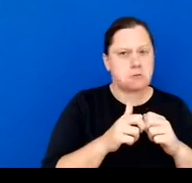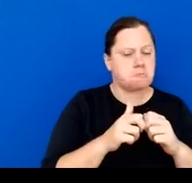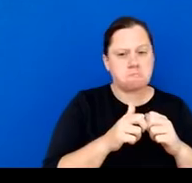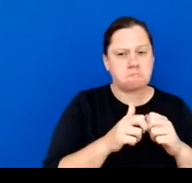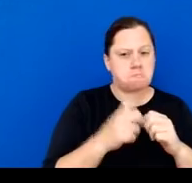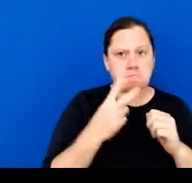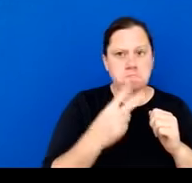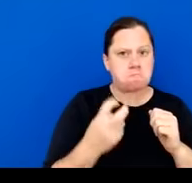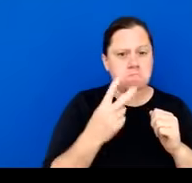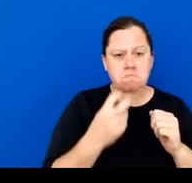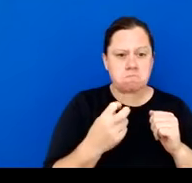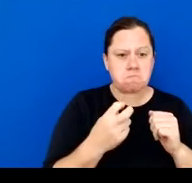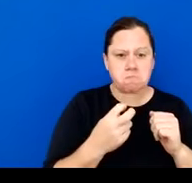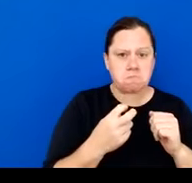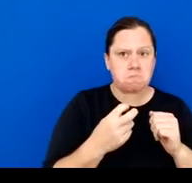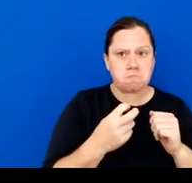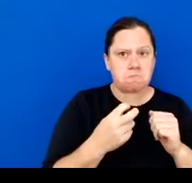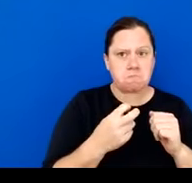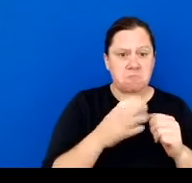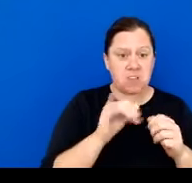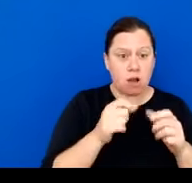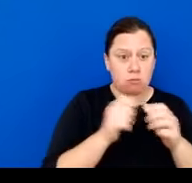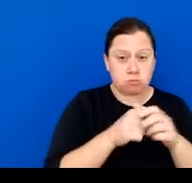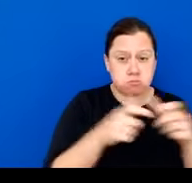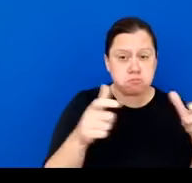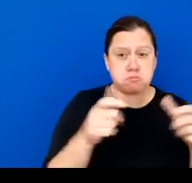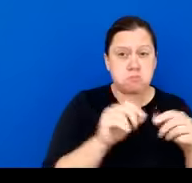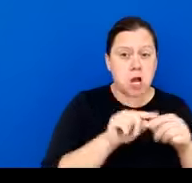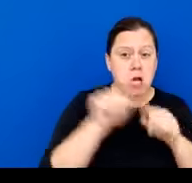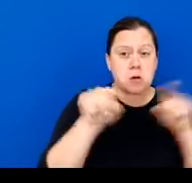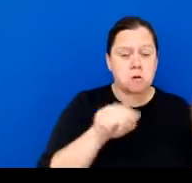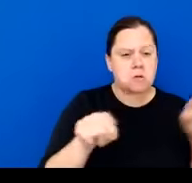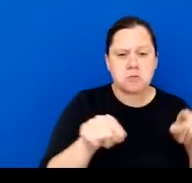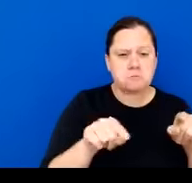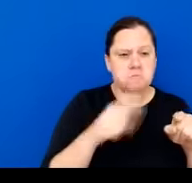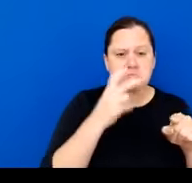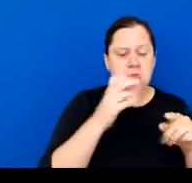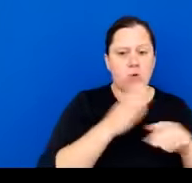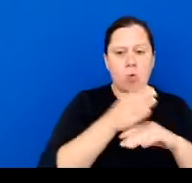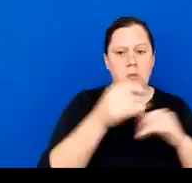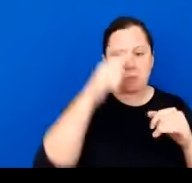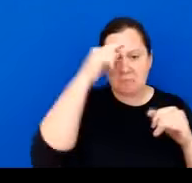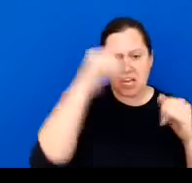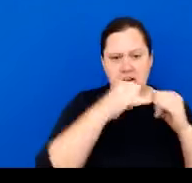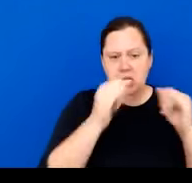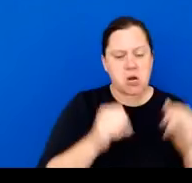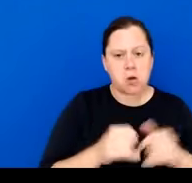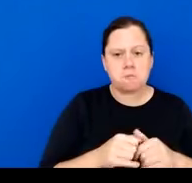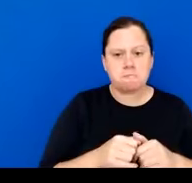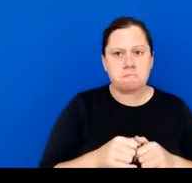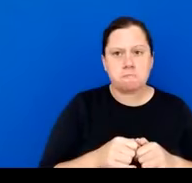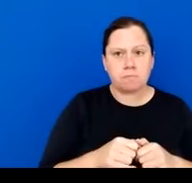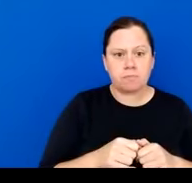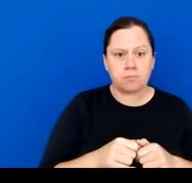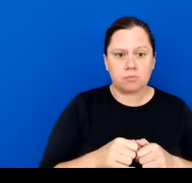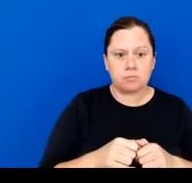so those lines that are right on the edge so essentially within this area this north northeast